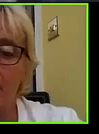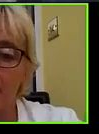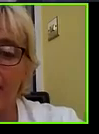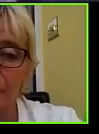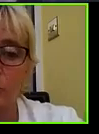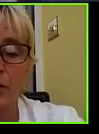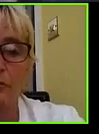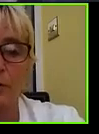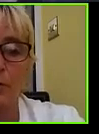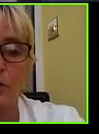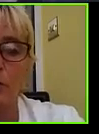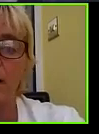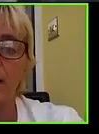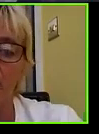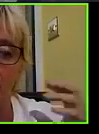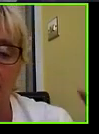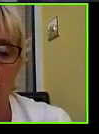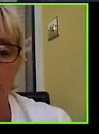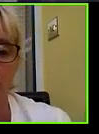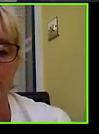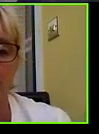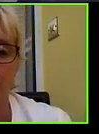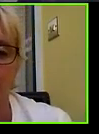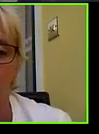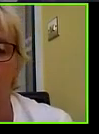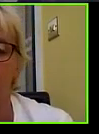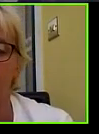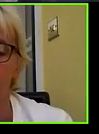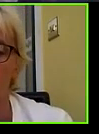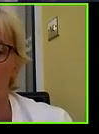if they cannot work from home and they're not doing the frontline work